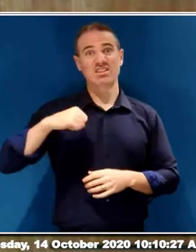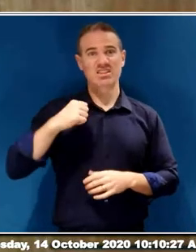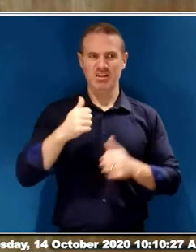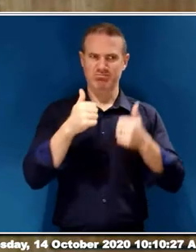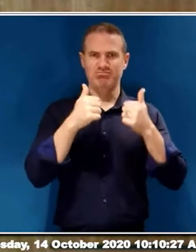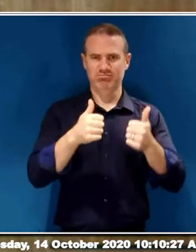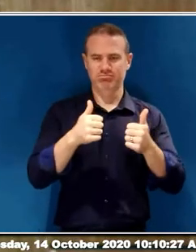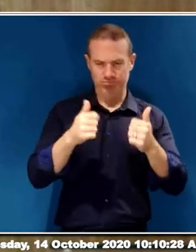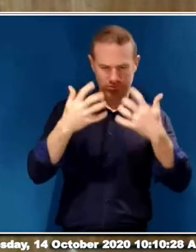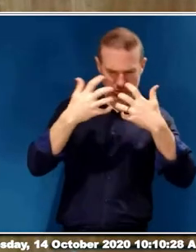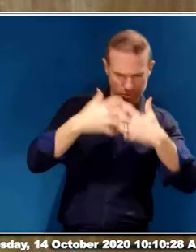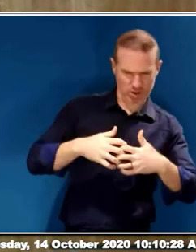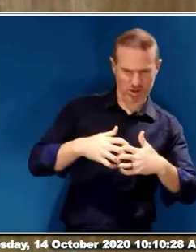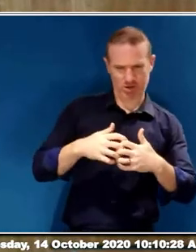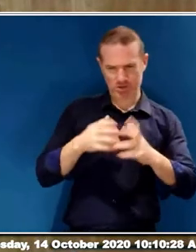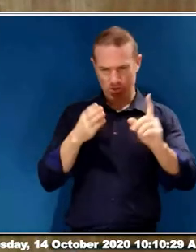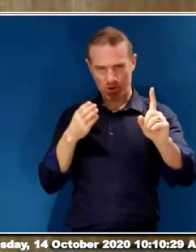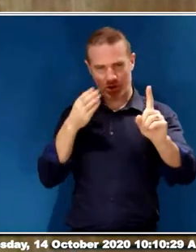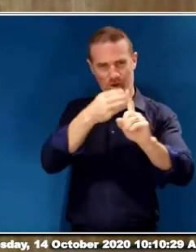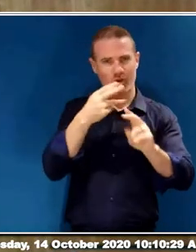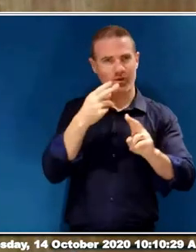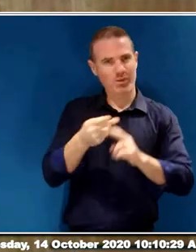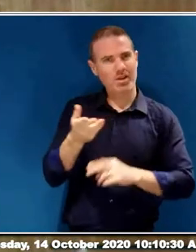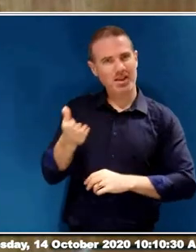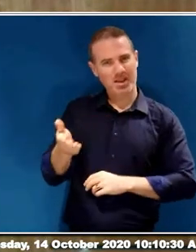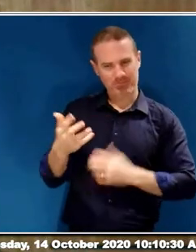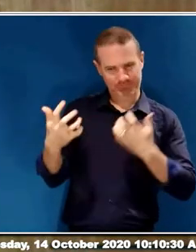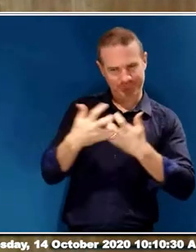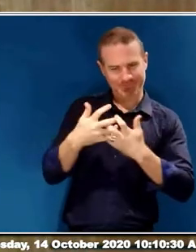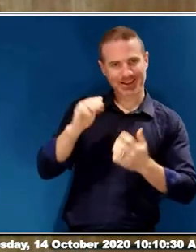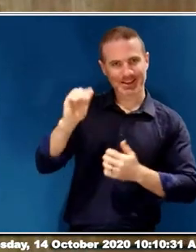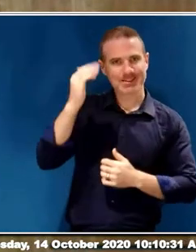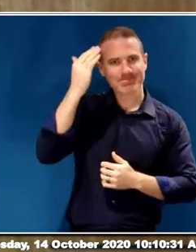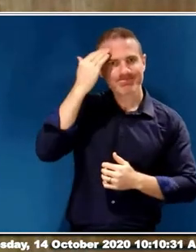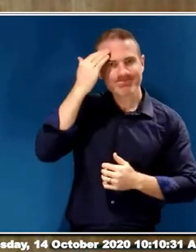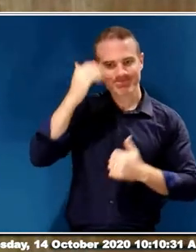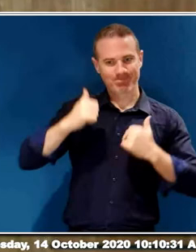capabilities, he was supported with occupational therapists and speech